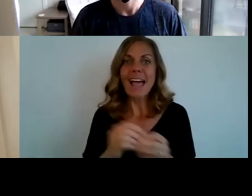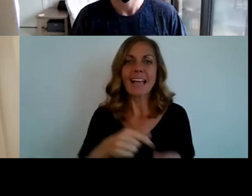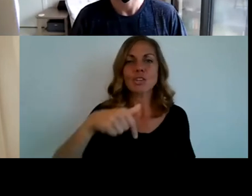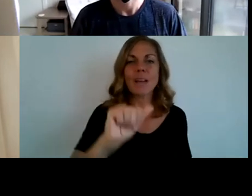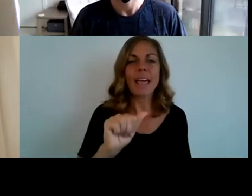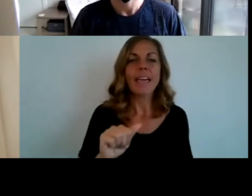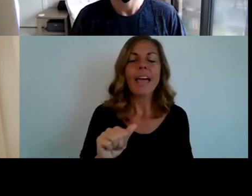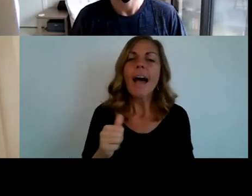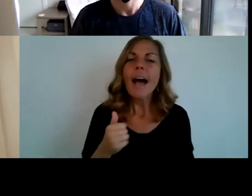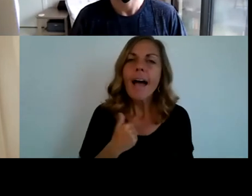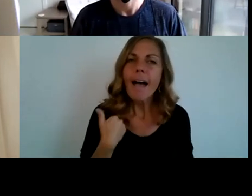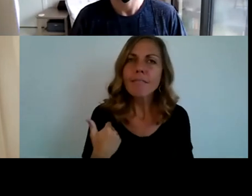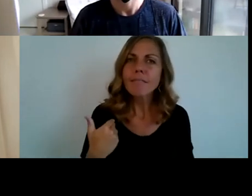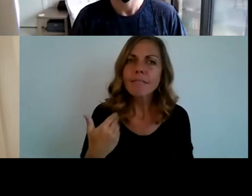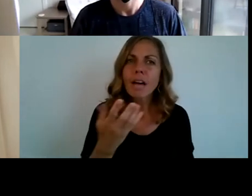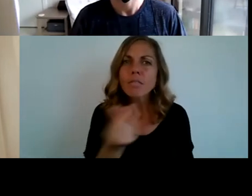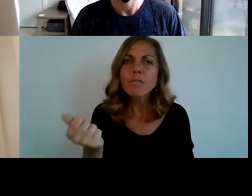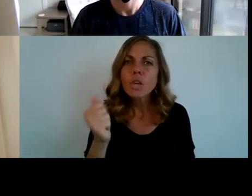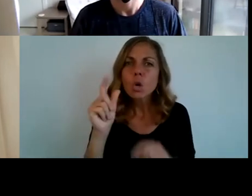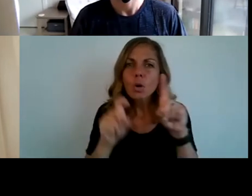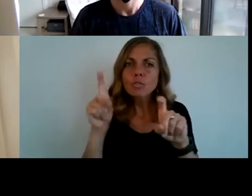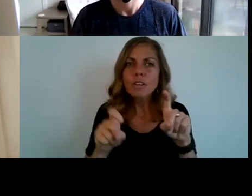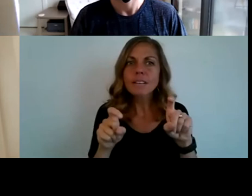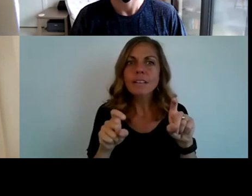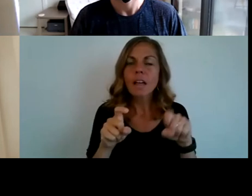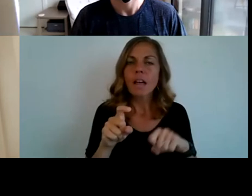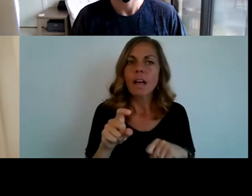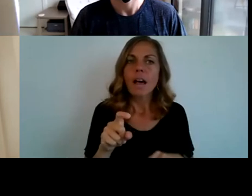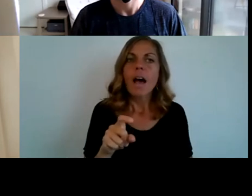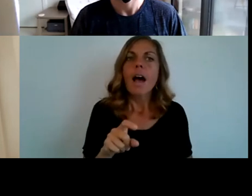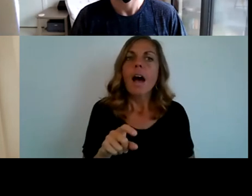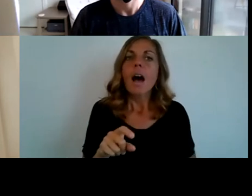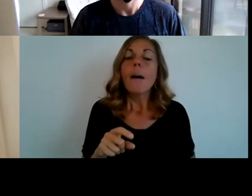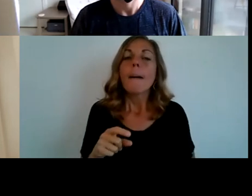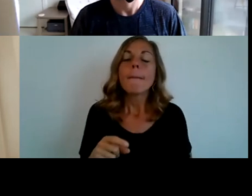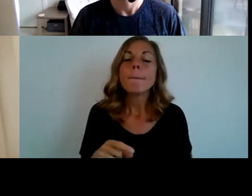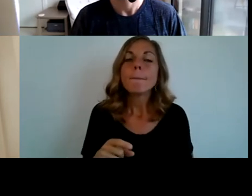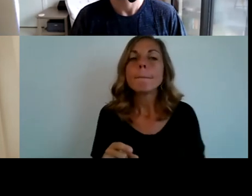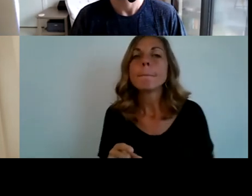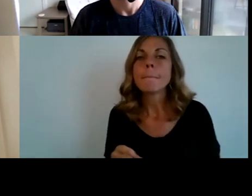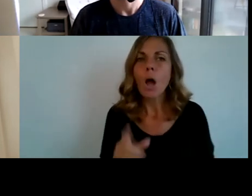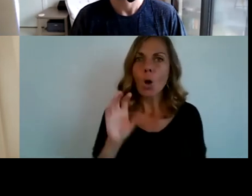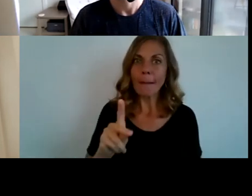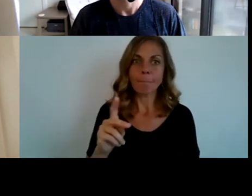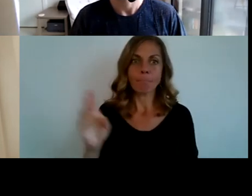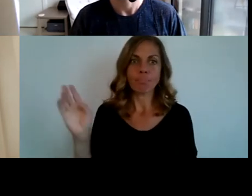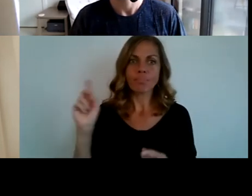questions I want to touch on, ask you briefly. It's about workforce development and skilling